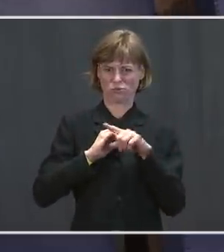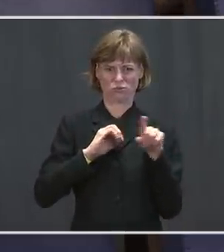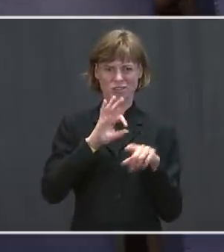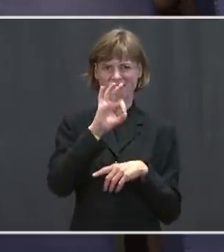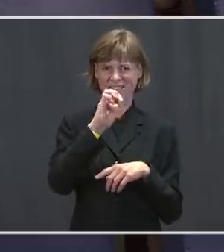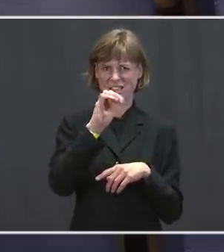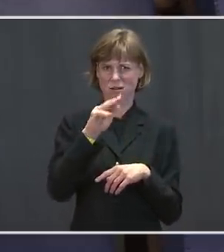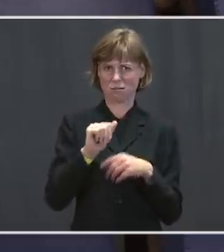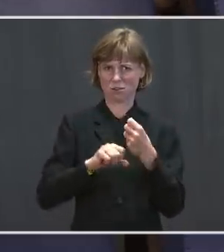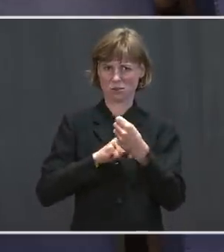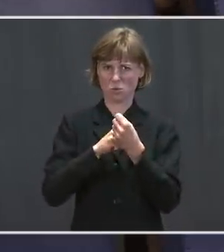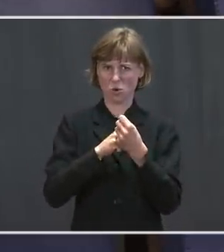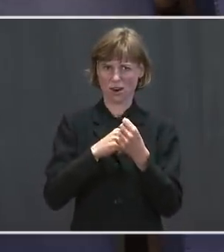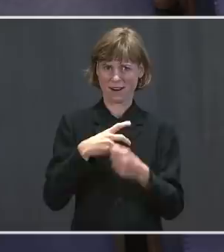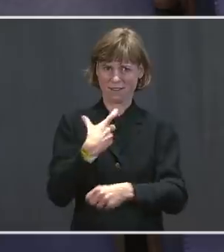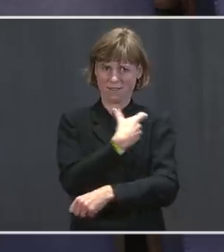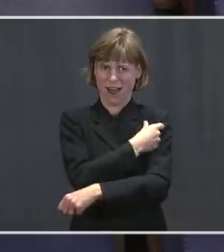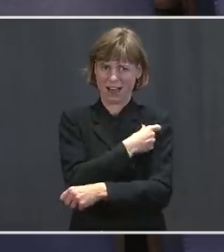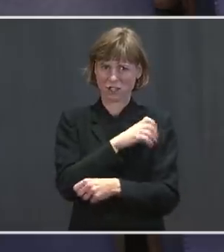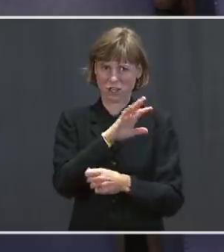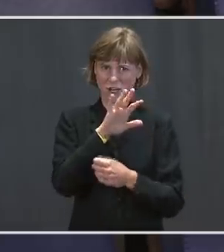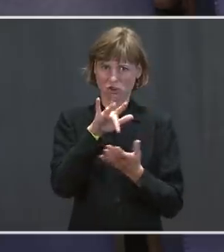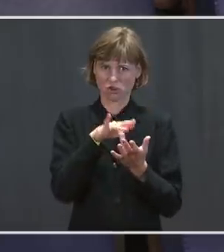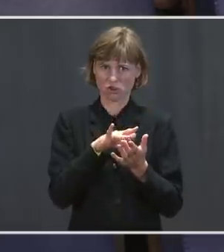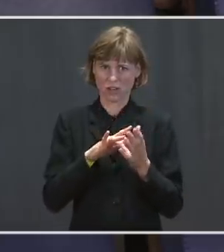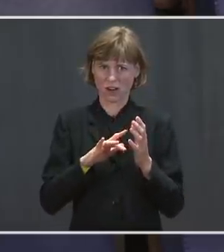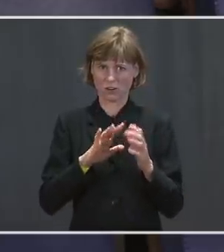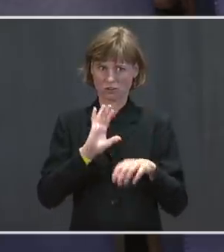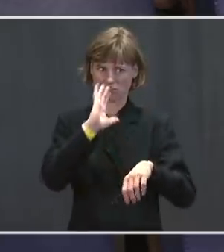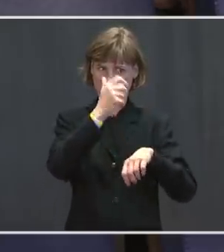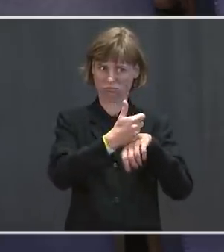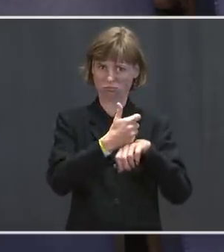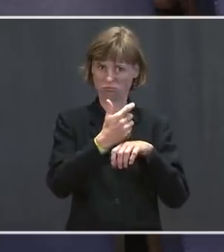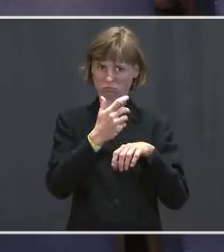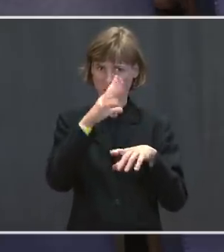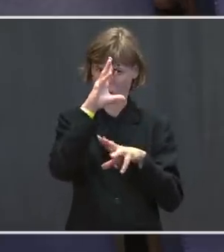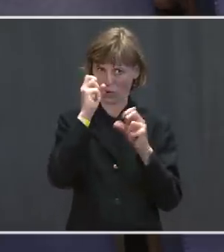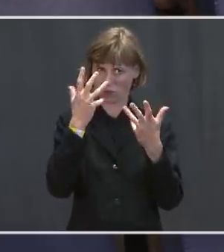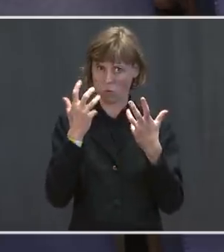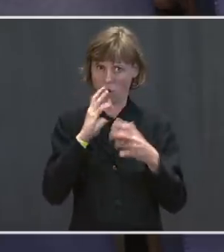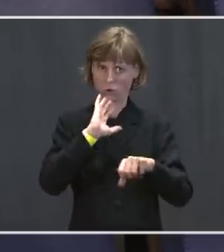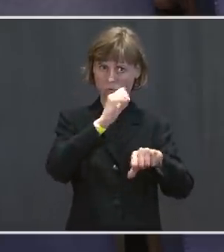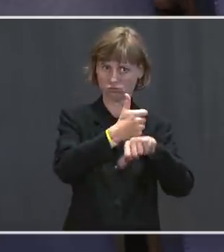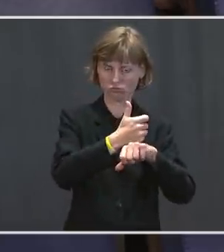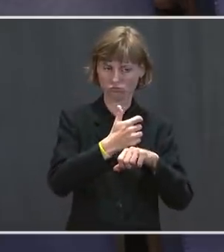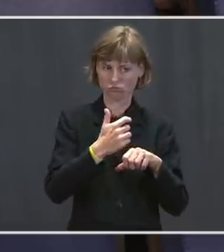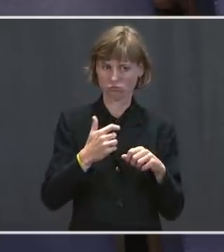that the President wanted created. He called for 100. Do you have an update